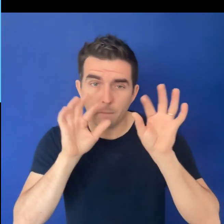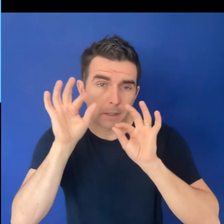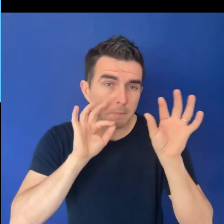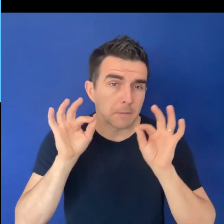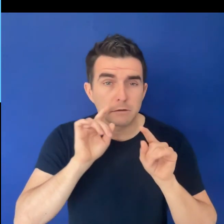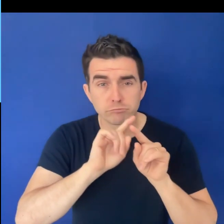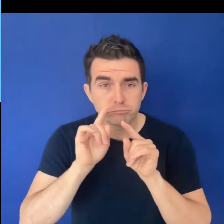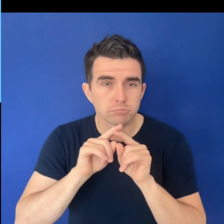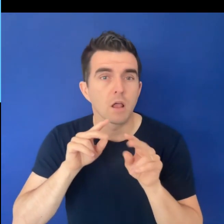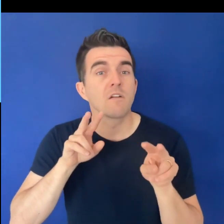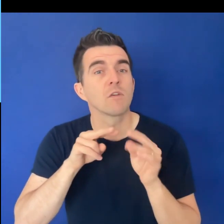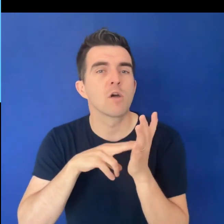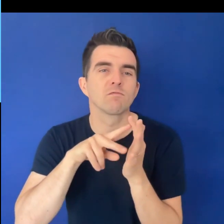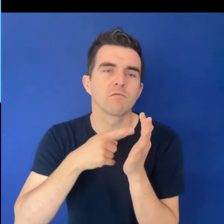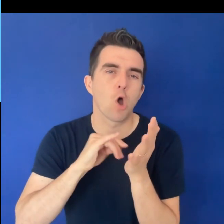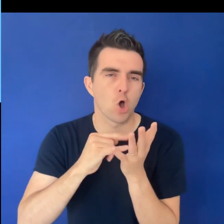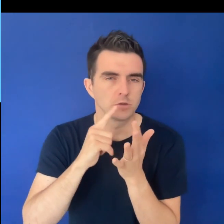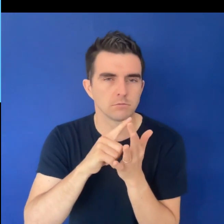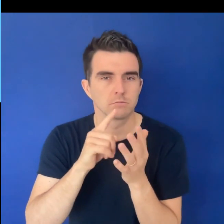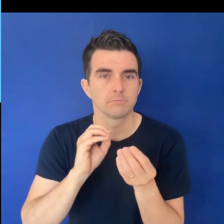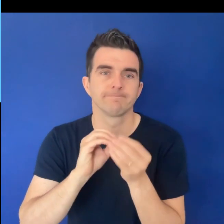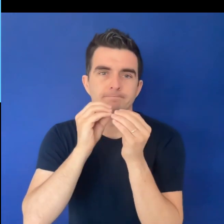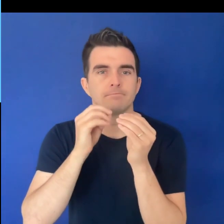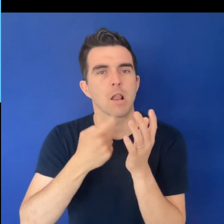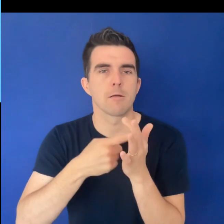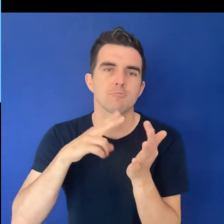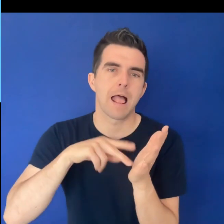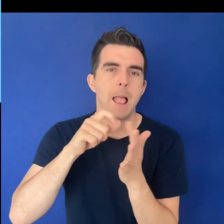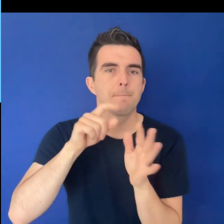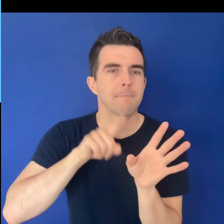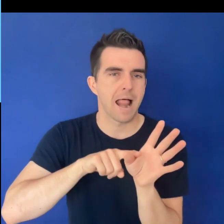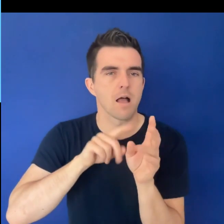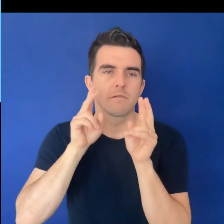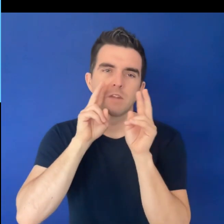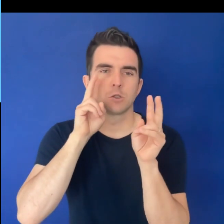Videoverse is made in Ren’Py, the visual novel engine, which already includes several